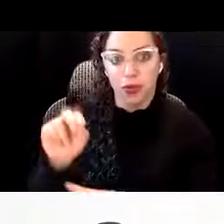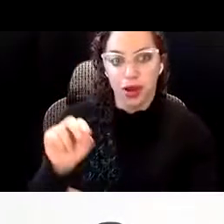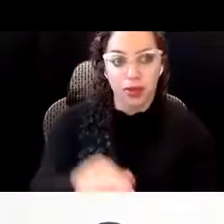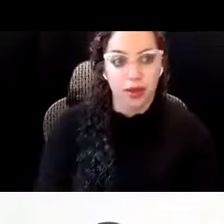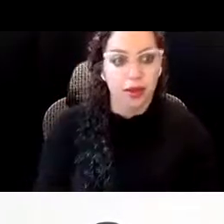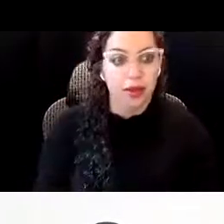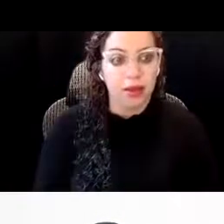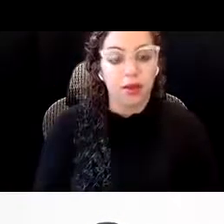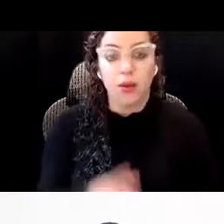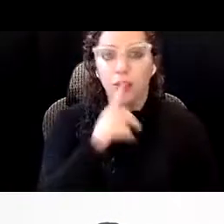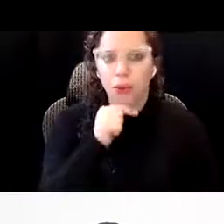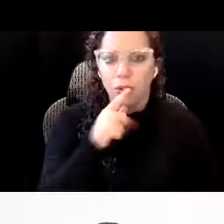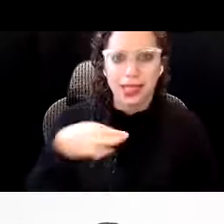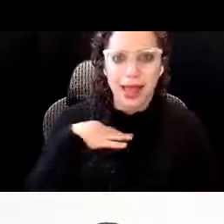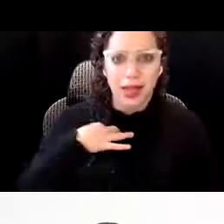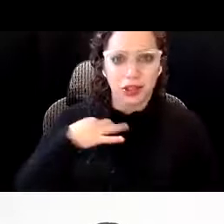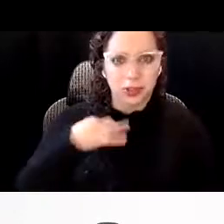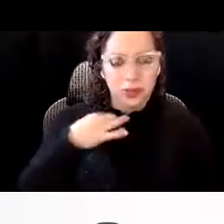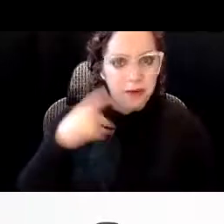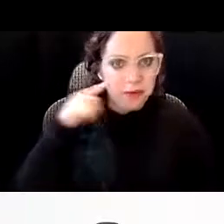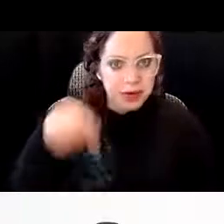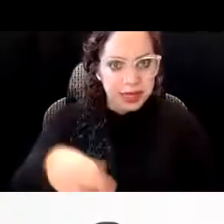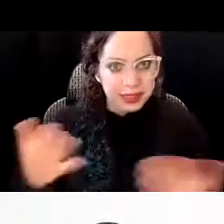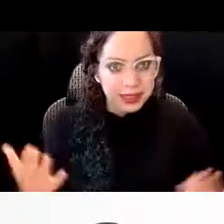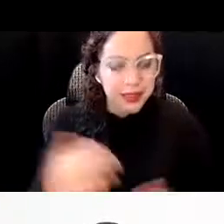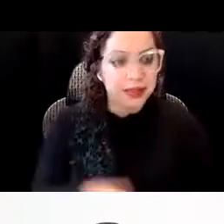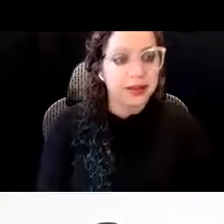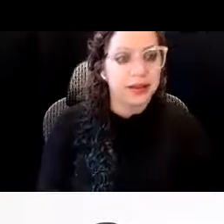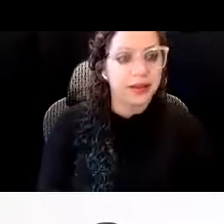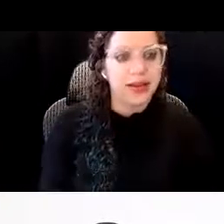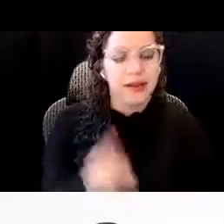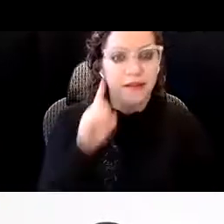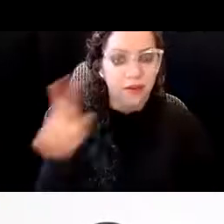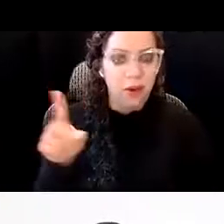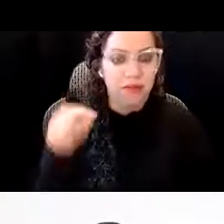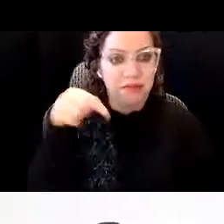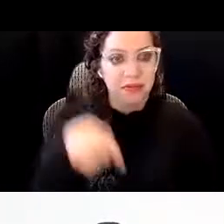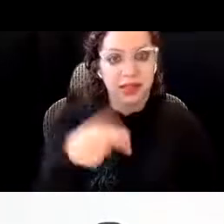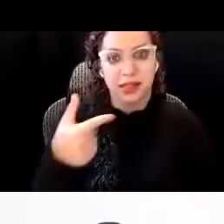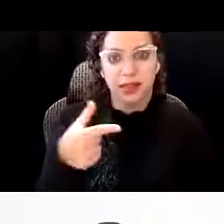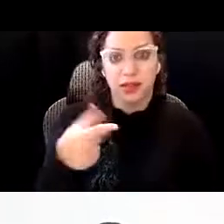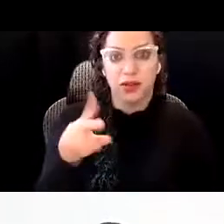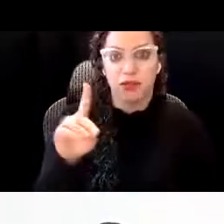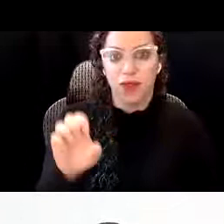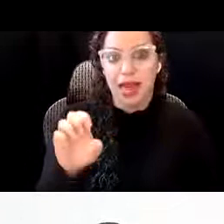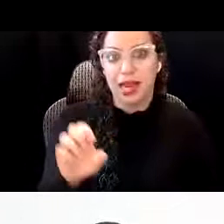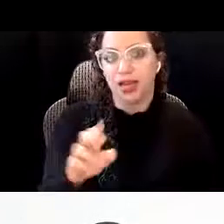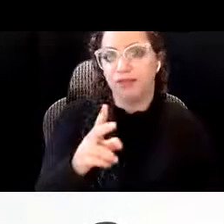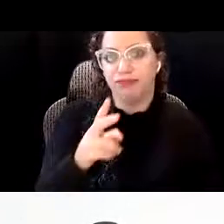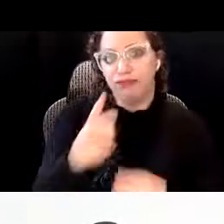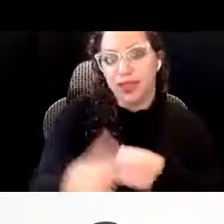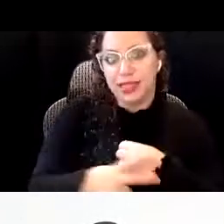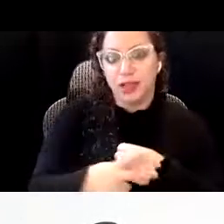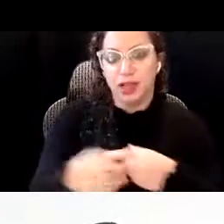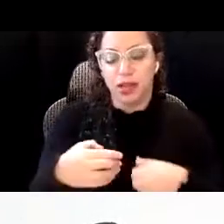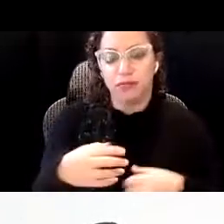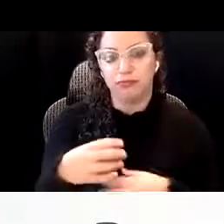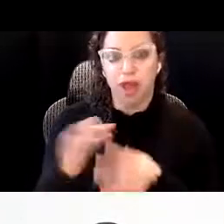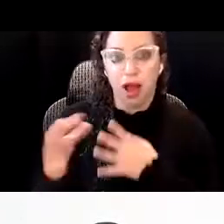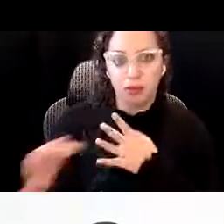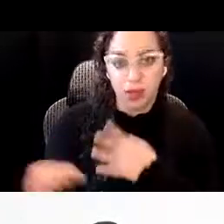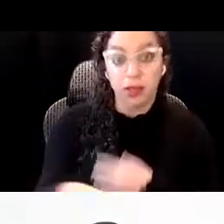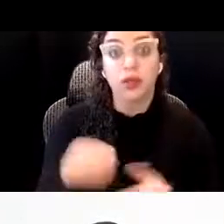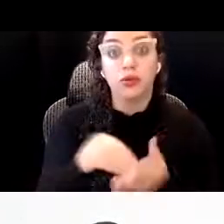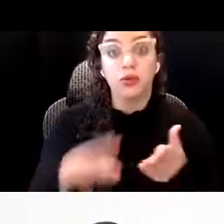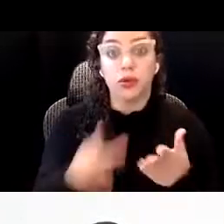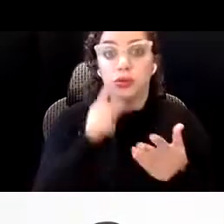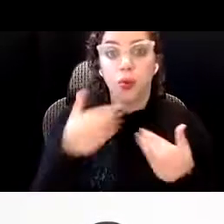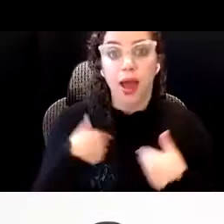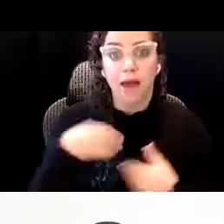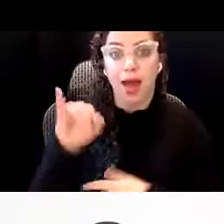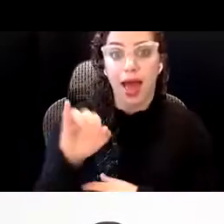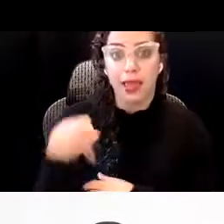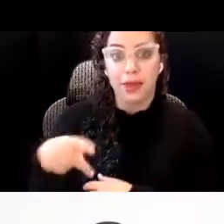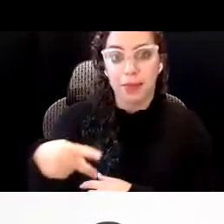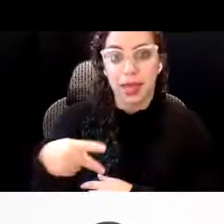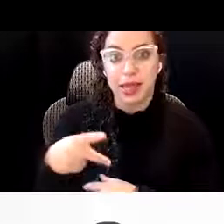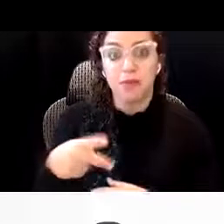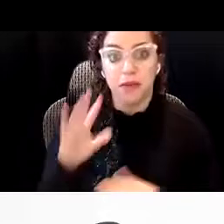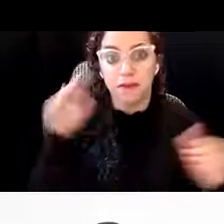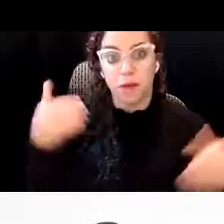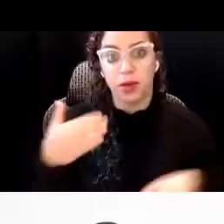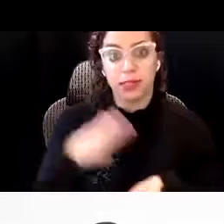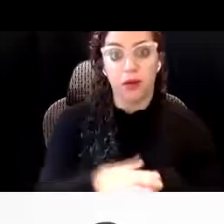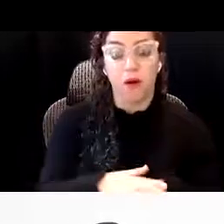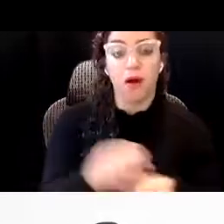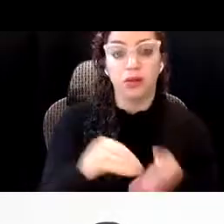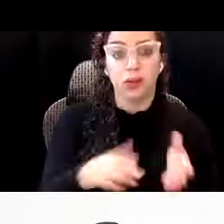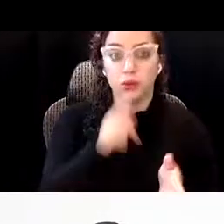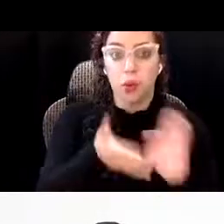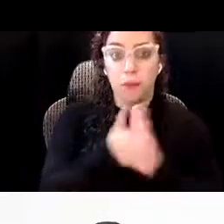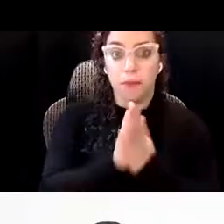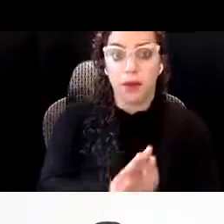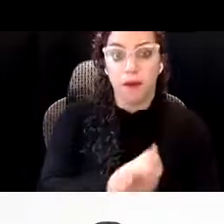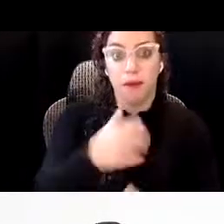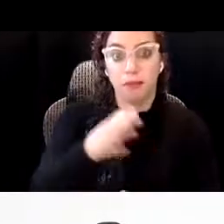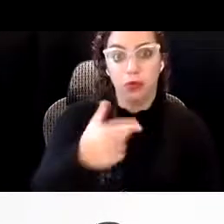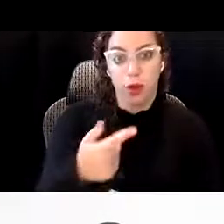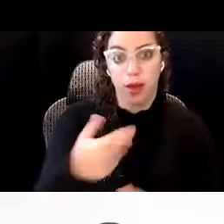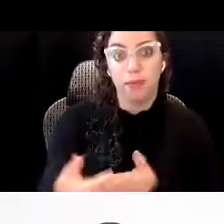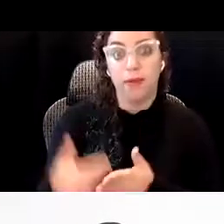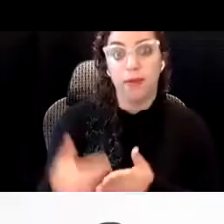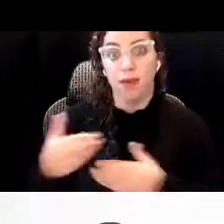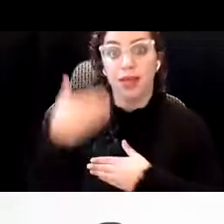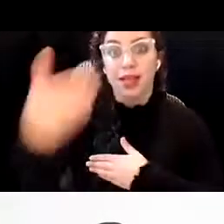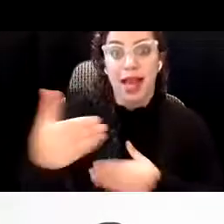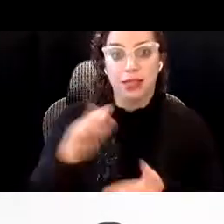So who is eligible? Umm (pause) for this uh grade retention option. So for students with IEPs, there is a focus on students who have reached 21 years of age before the start of the next school year.